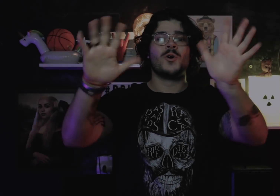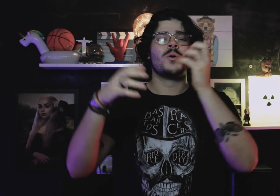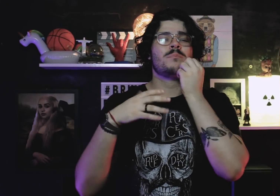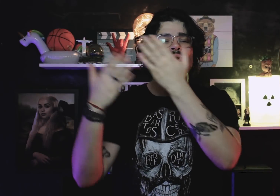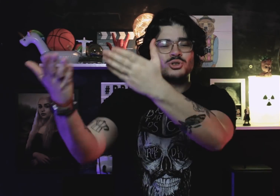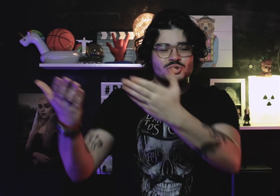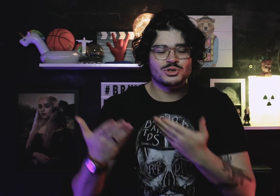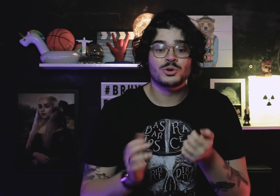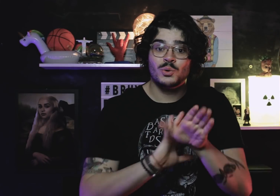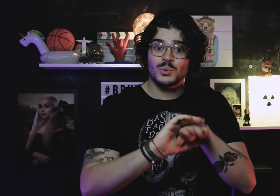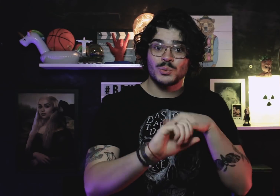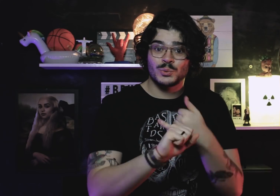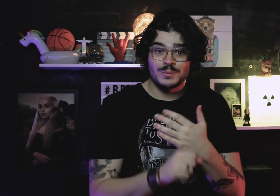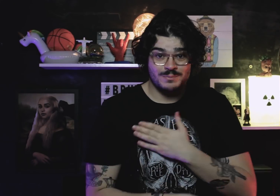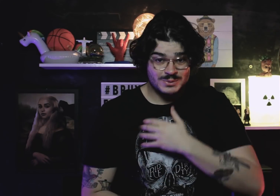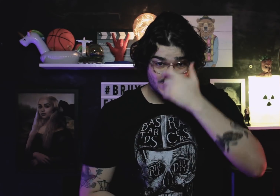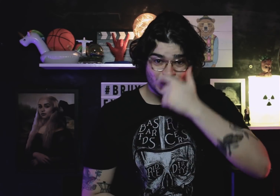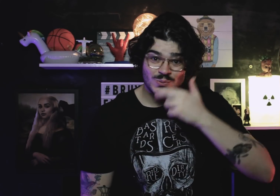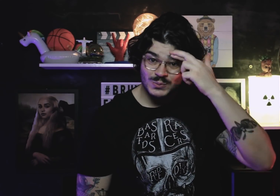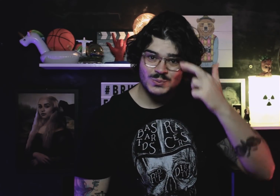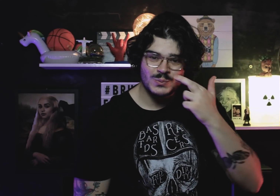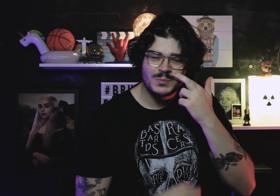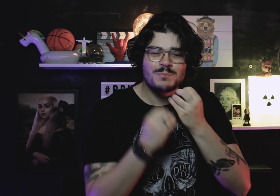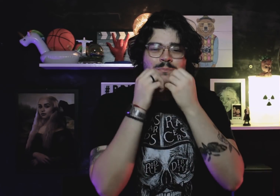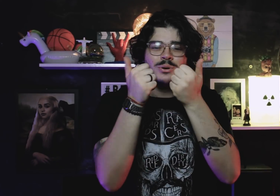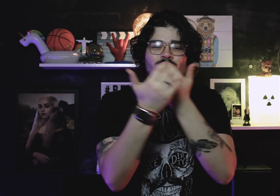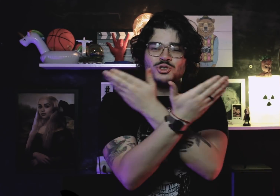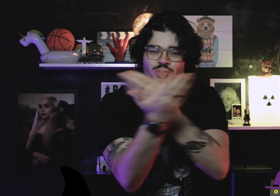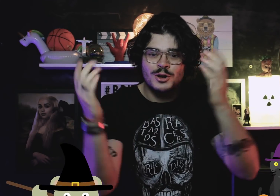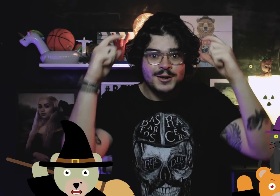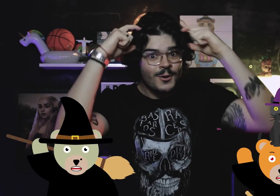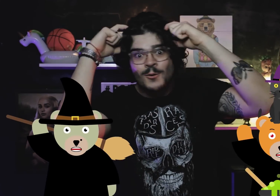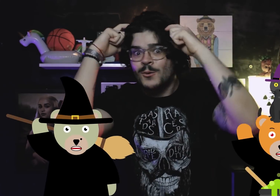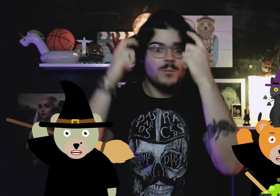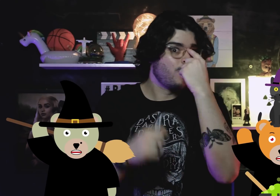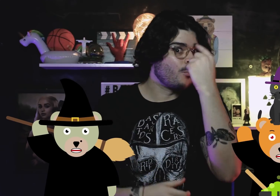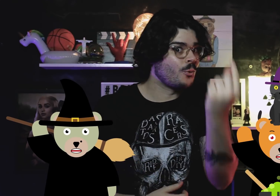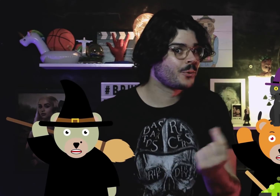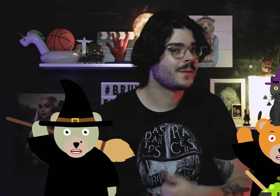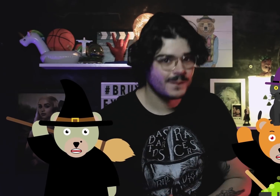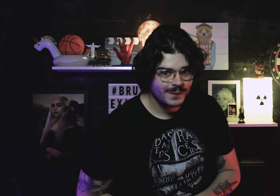Welcome to my channel! I'm Roberto Castejon! What's up, wizard teddy, all good?